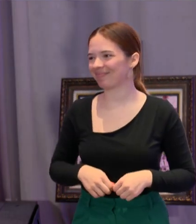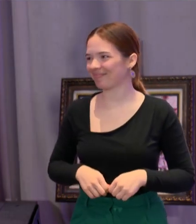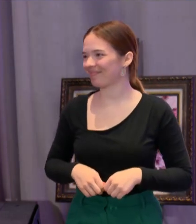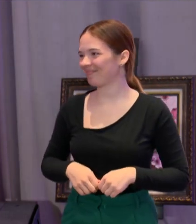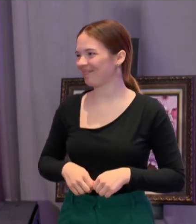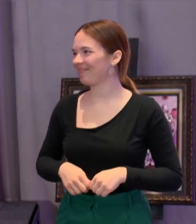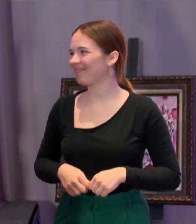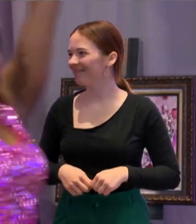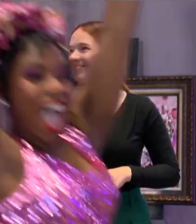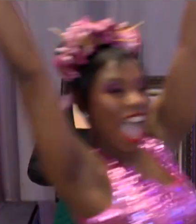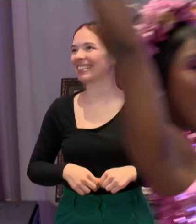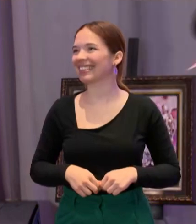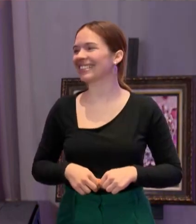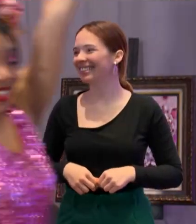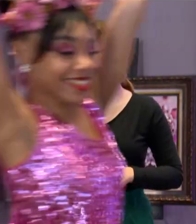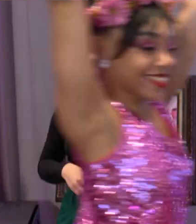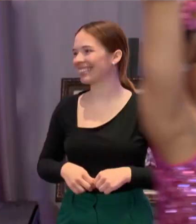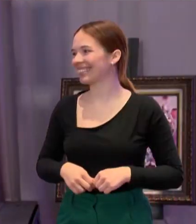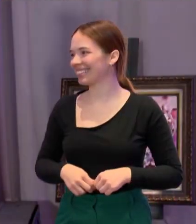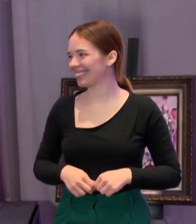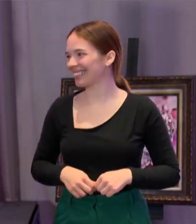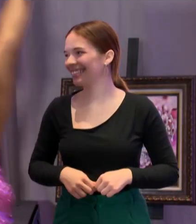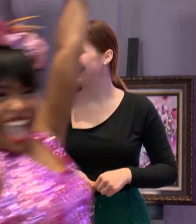DIANA, THE NATIONAL CHAIR.